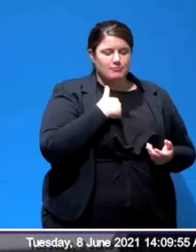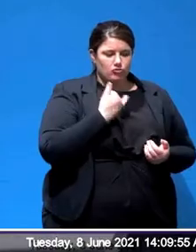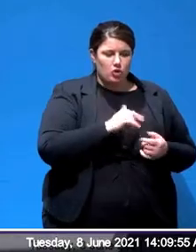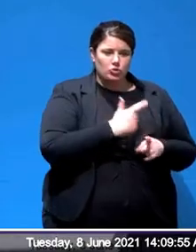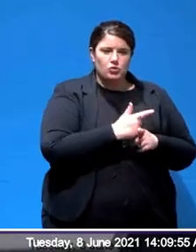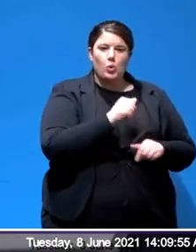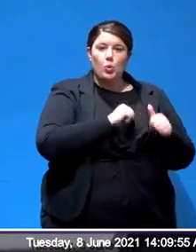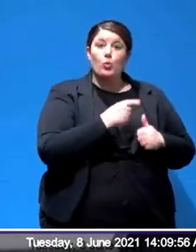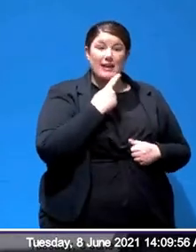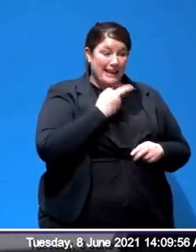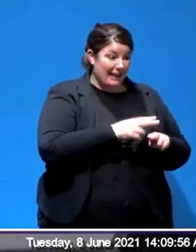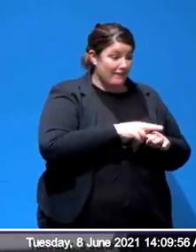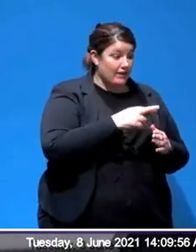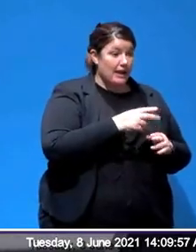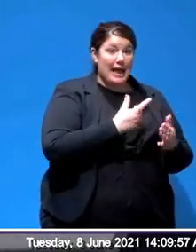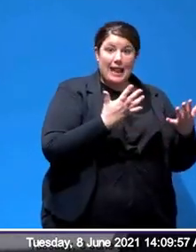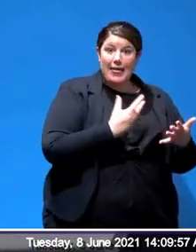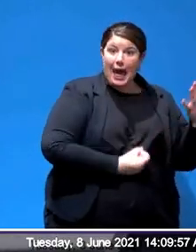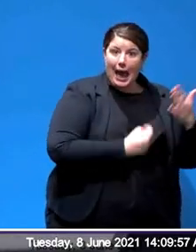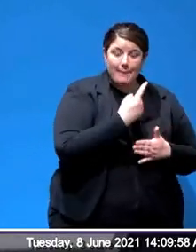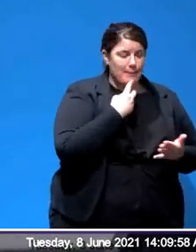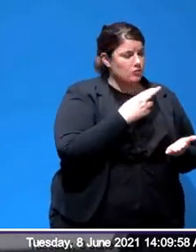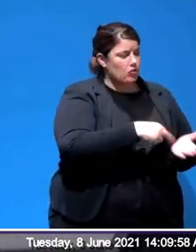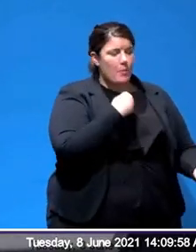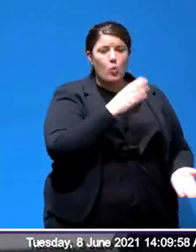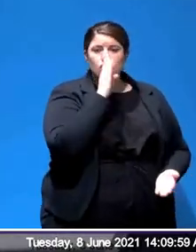reporting of bruises or any incidents related.